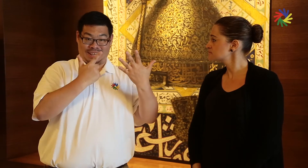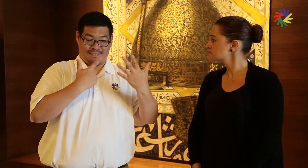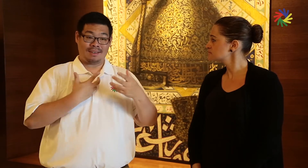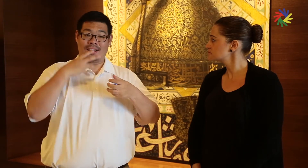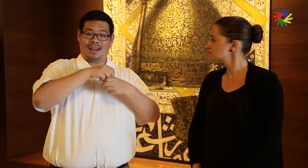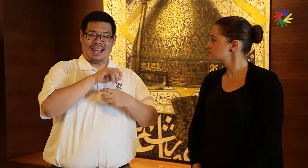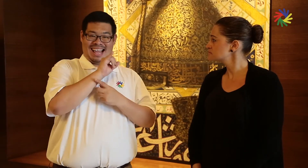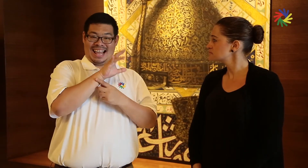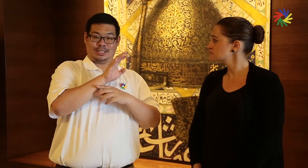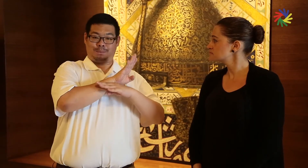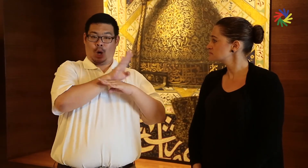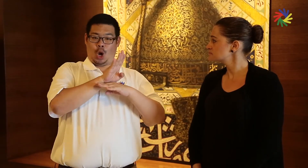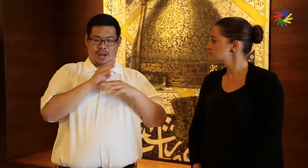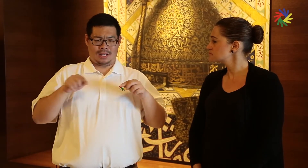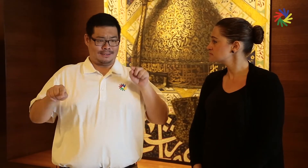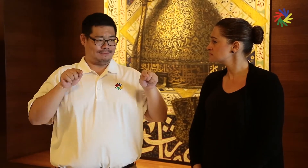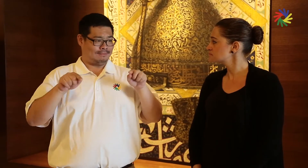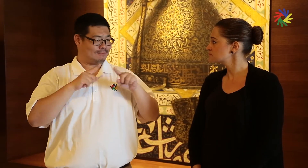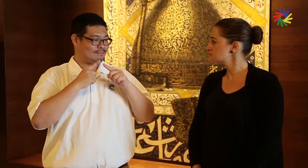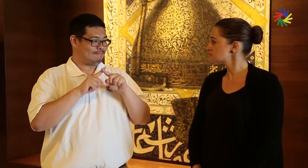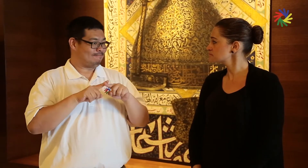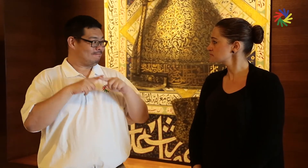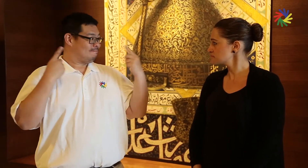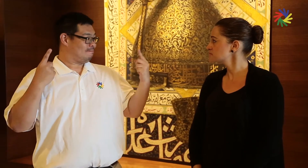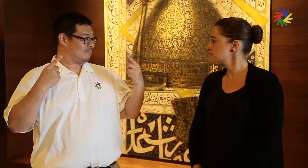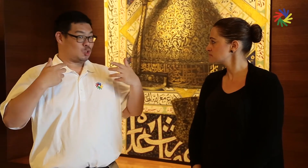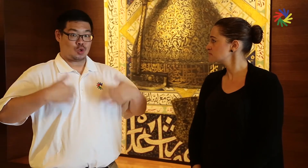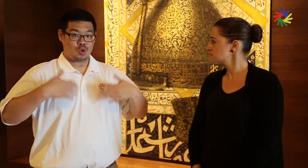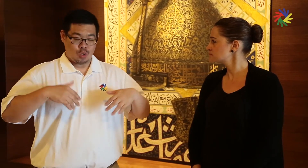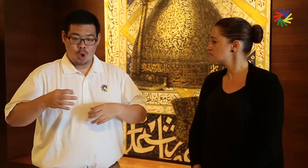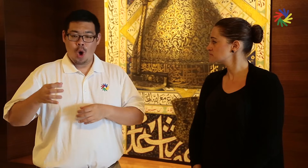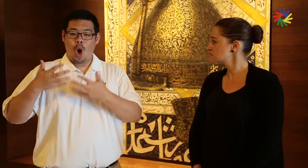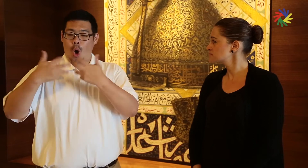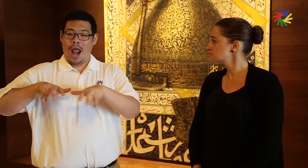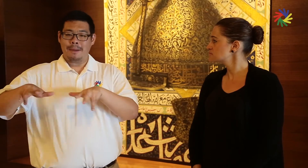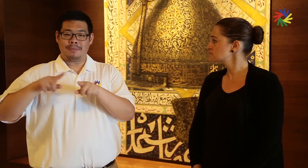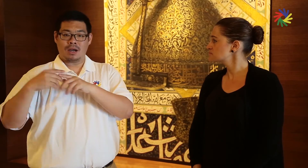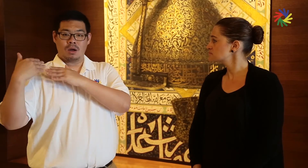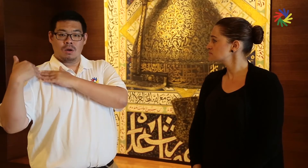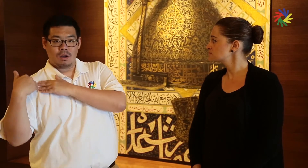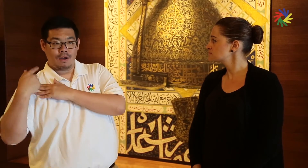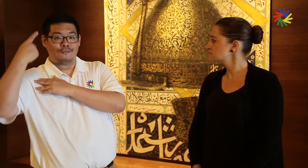2017 Games, my role is different- ICSD Vice President of World Sports. There is a huge difference.